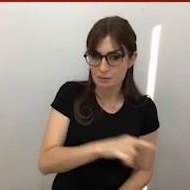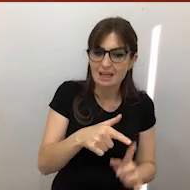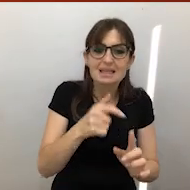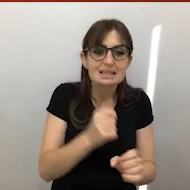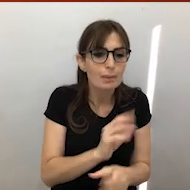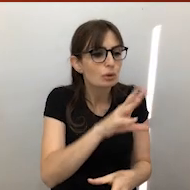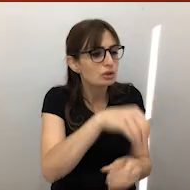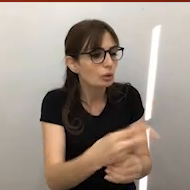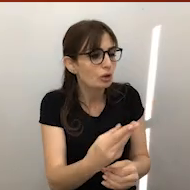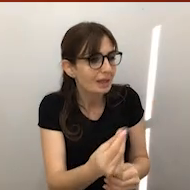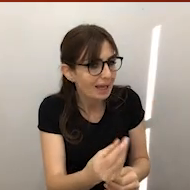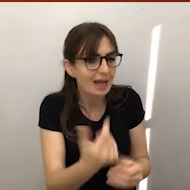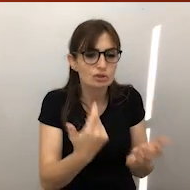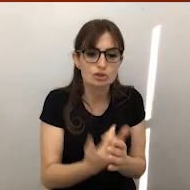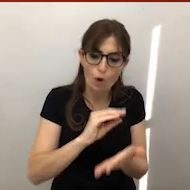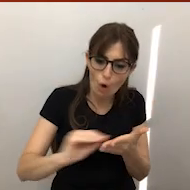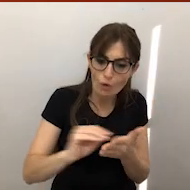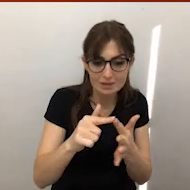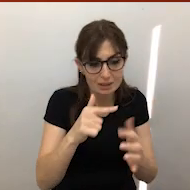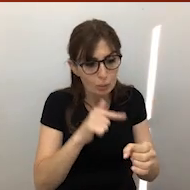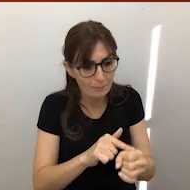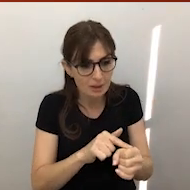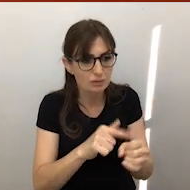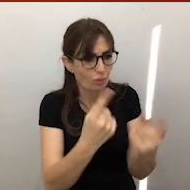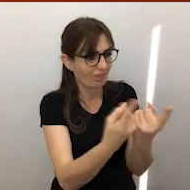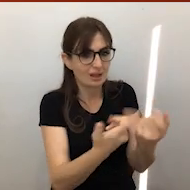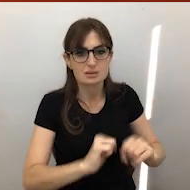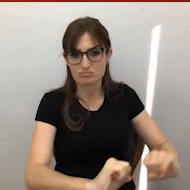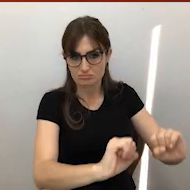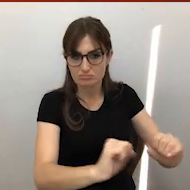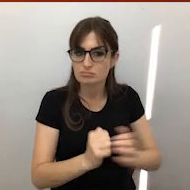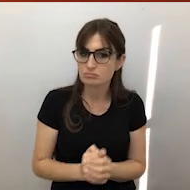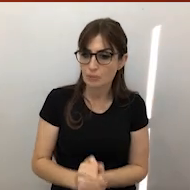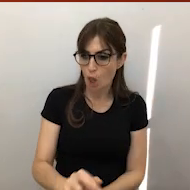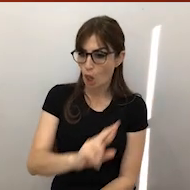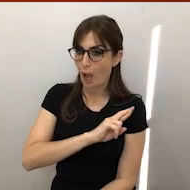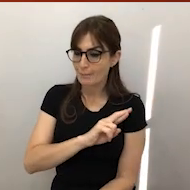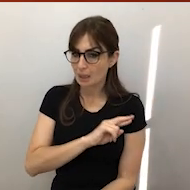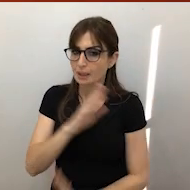Examples include cash, office, equipment, and property. What is a liability?